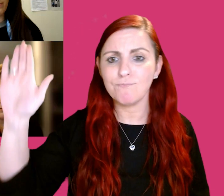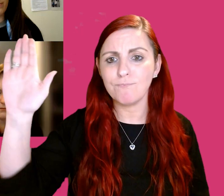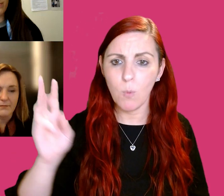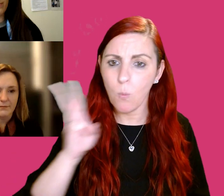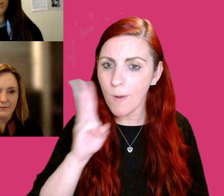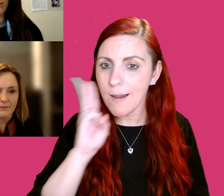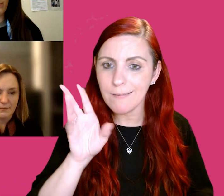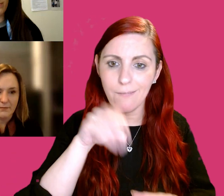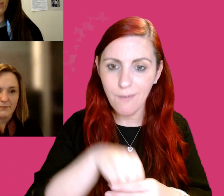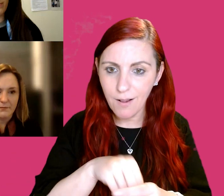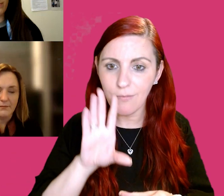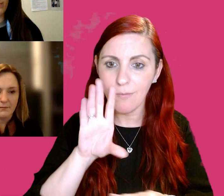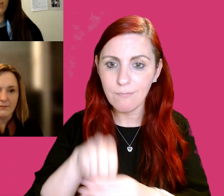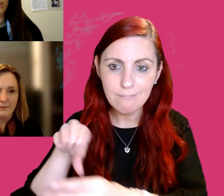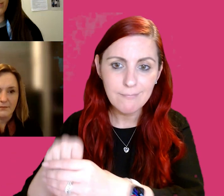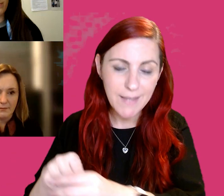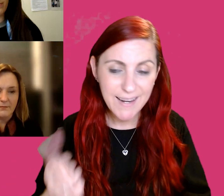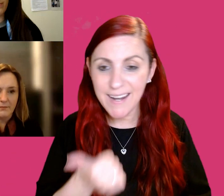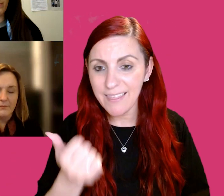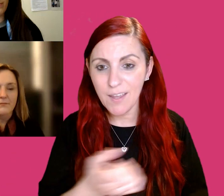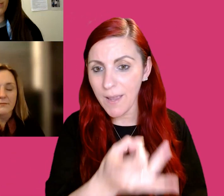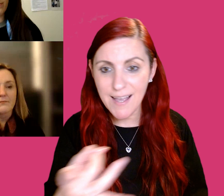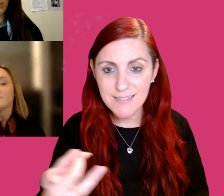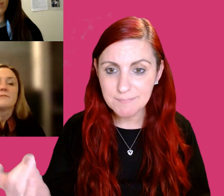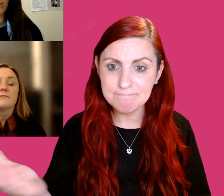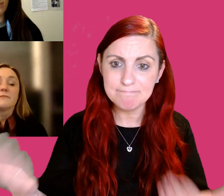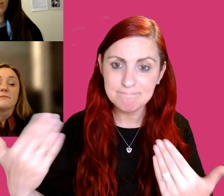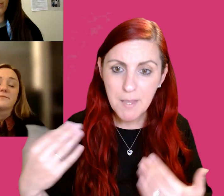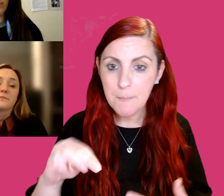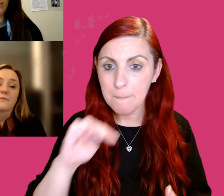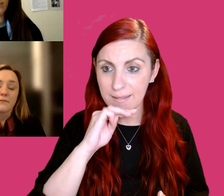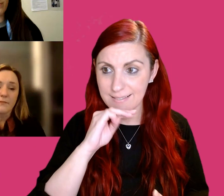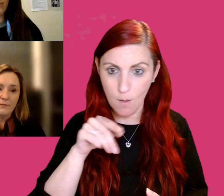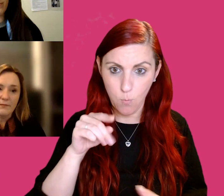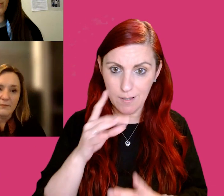participate or contribute to anything that will just make the landscape better for them you know